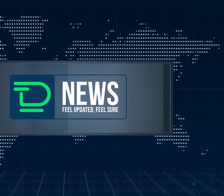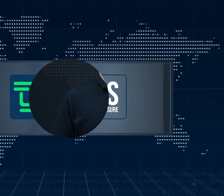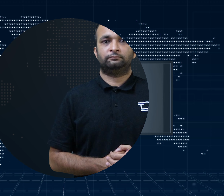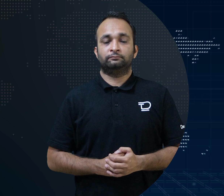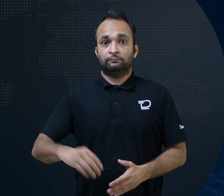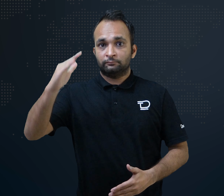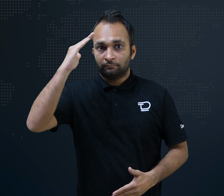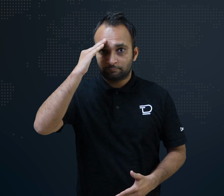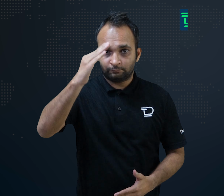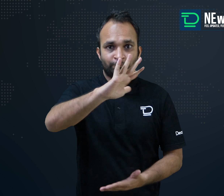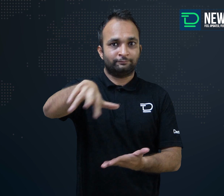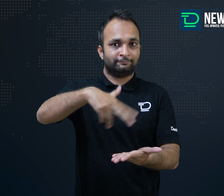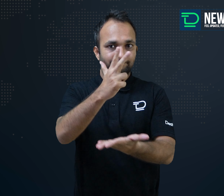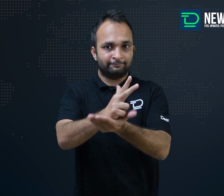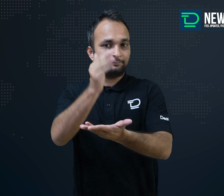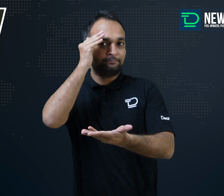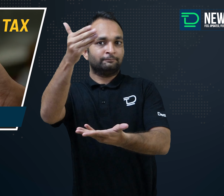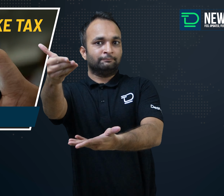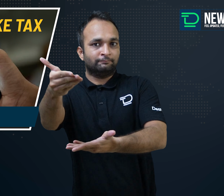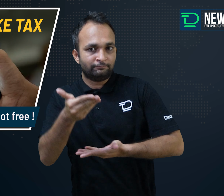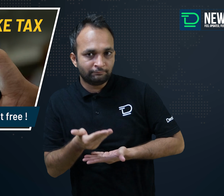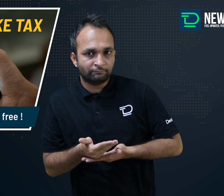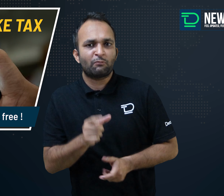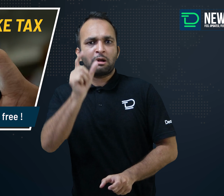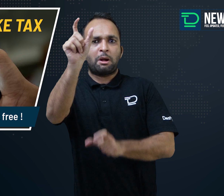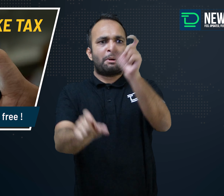Hello, Welcome to Deaf talks NEWS